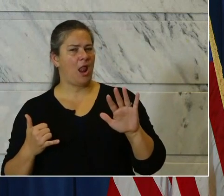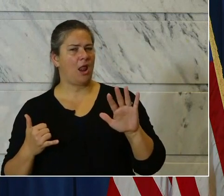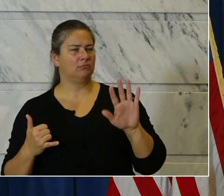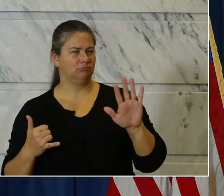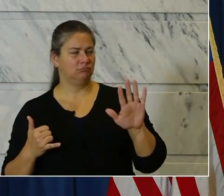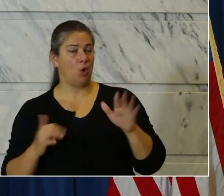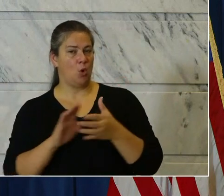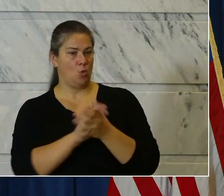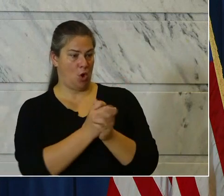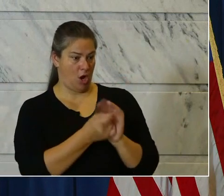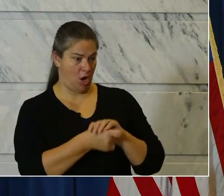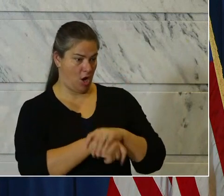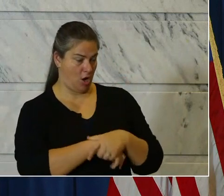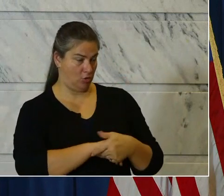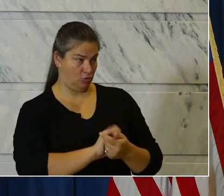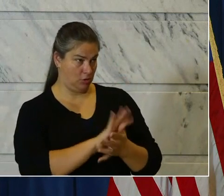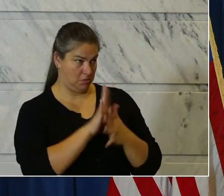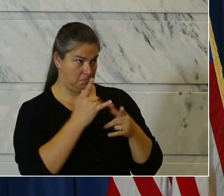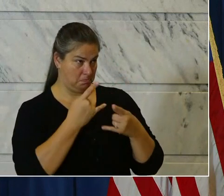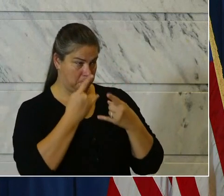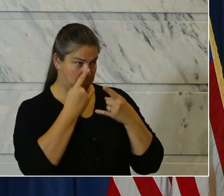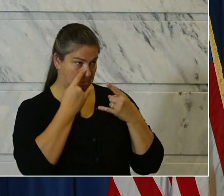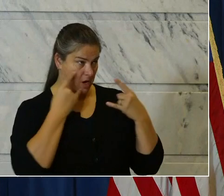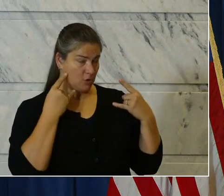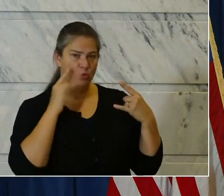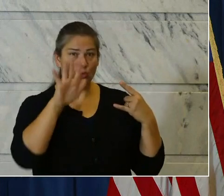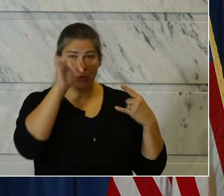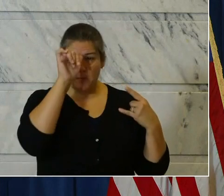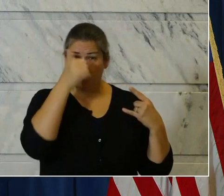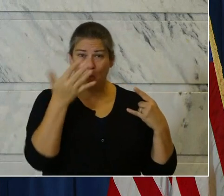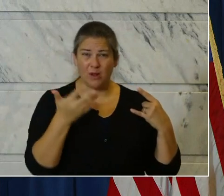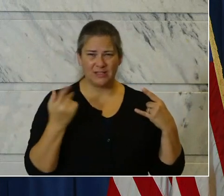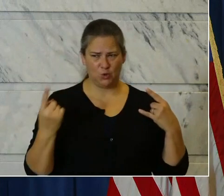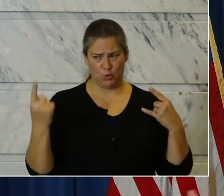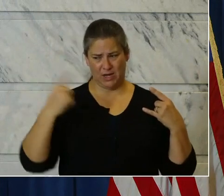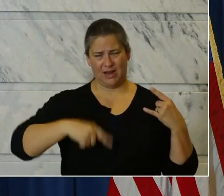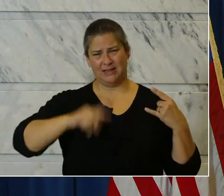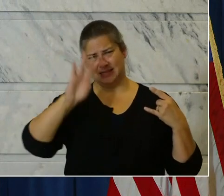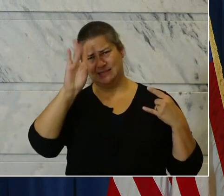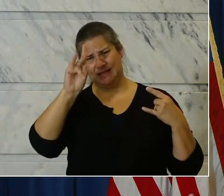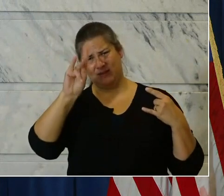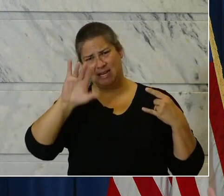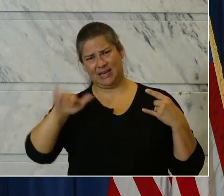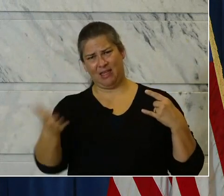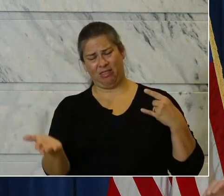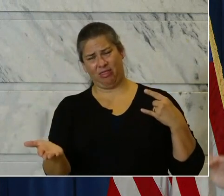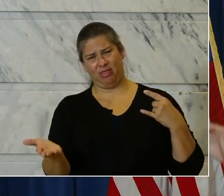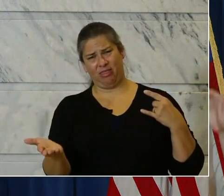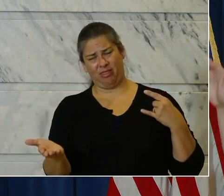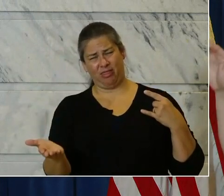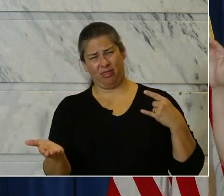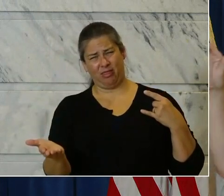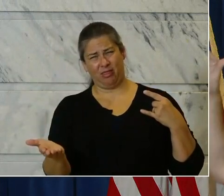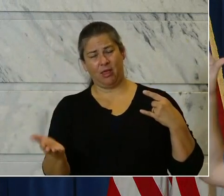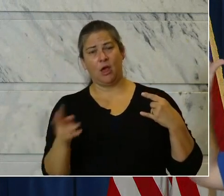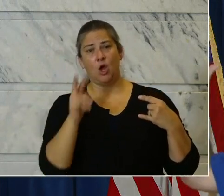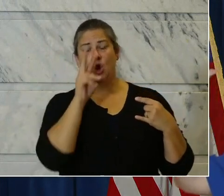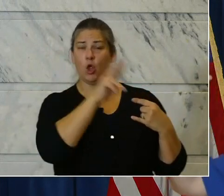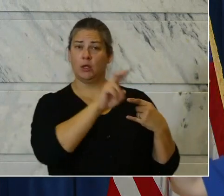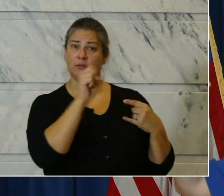THE MASS ON LET'S WASH OUR HANDS AND LET'S REMEMBER THAT SEVENTEEN TWO DEATHS TODAY. AND